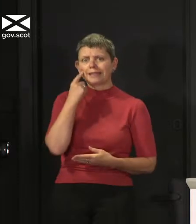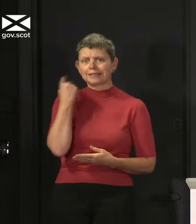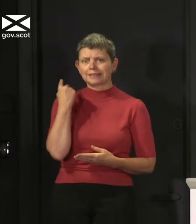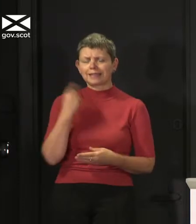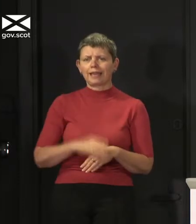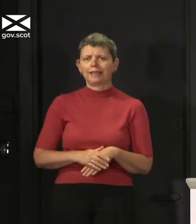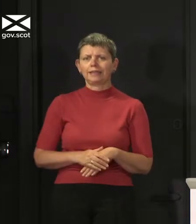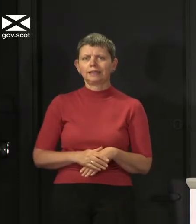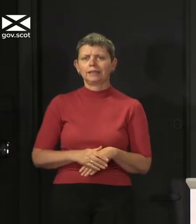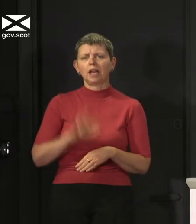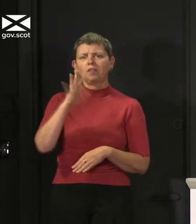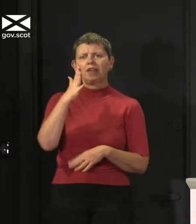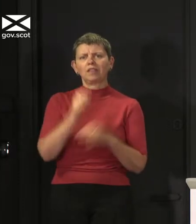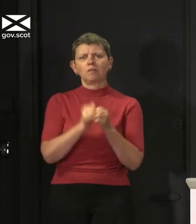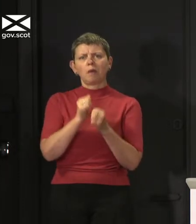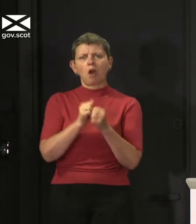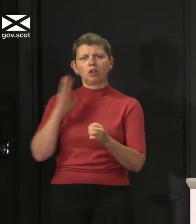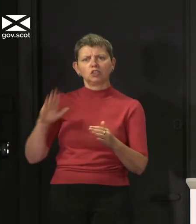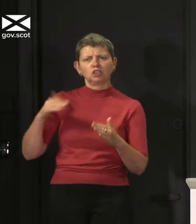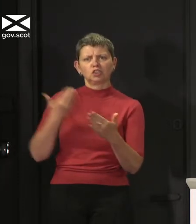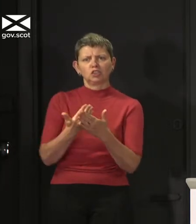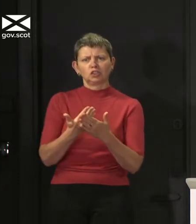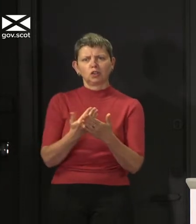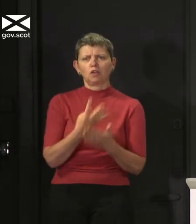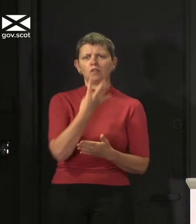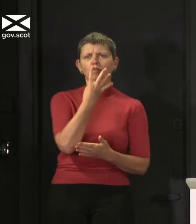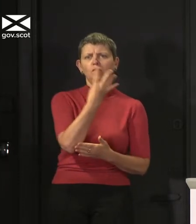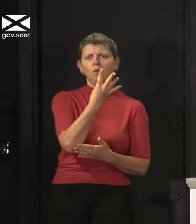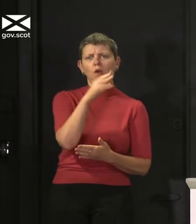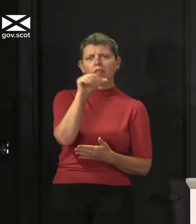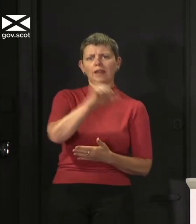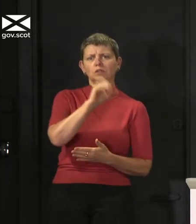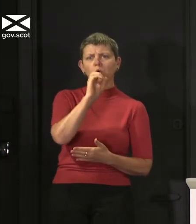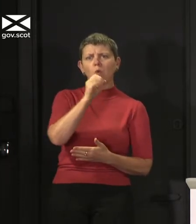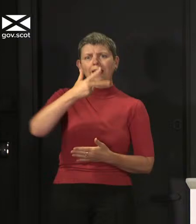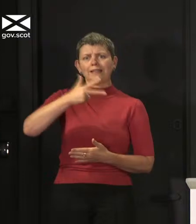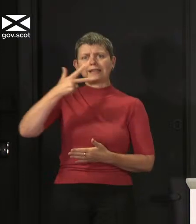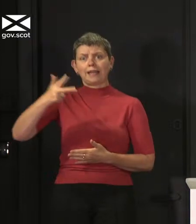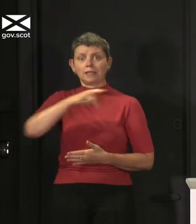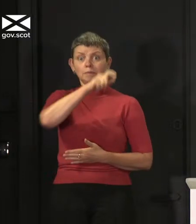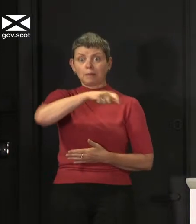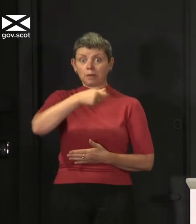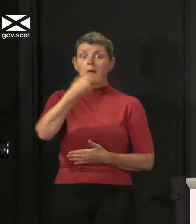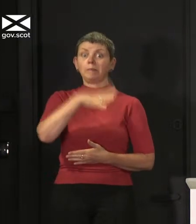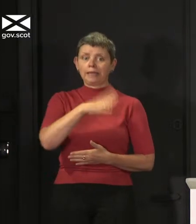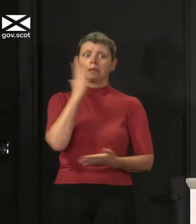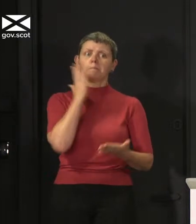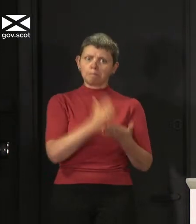Since 5 March, a total of 4,088 patients who had tested positive and been admitted to hospital